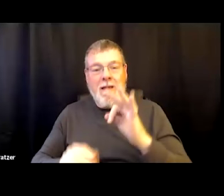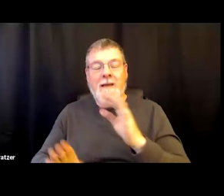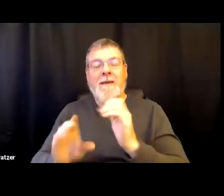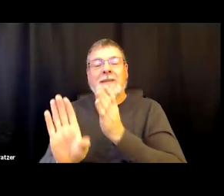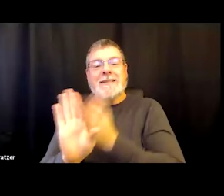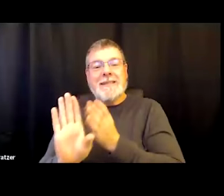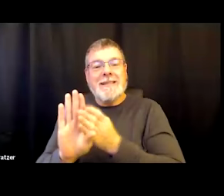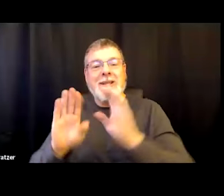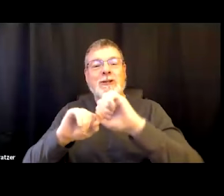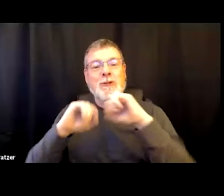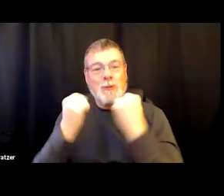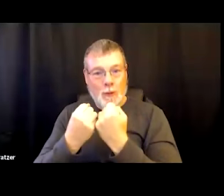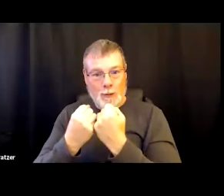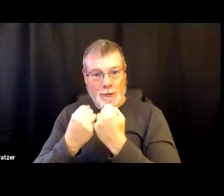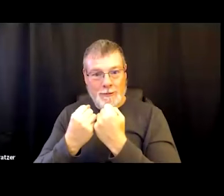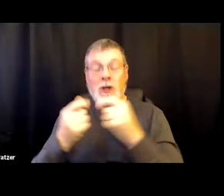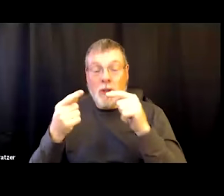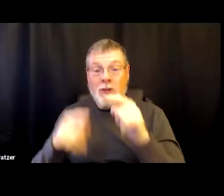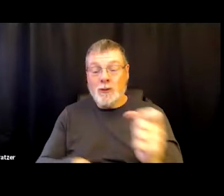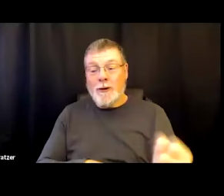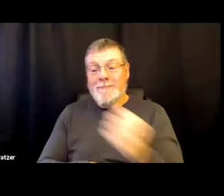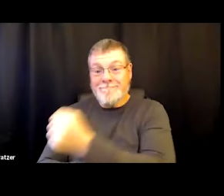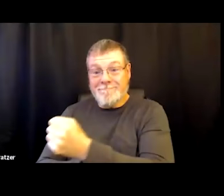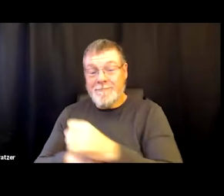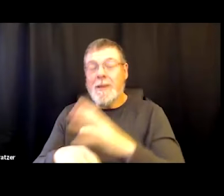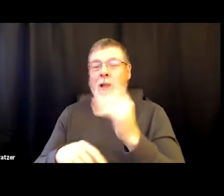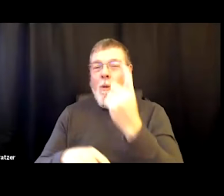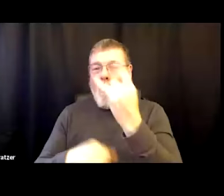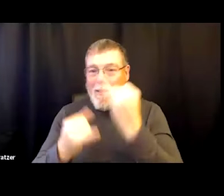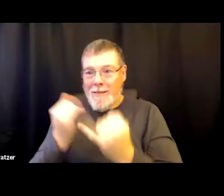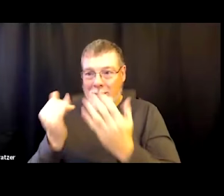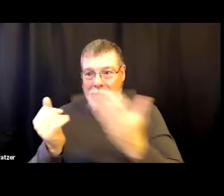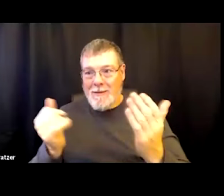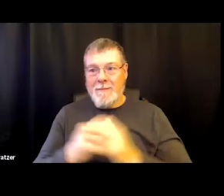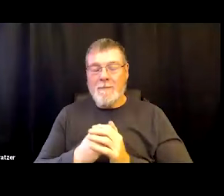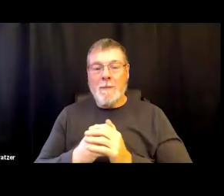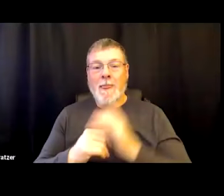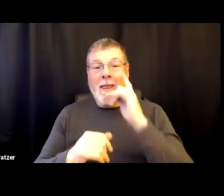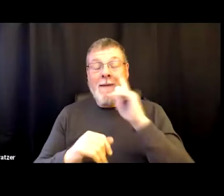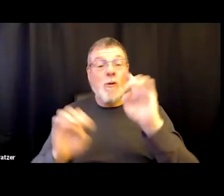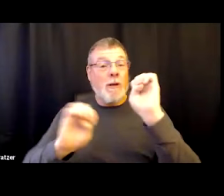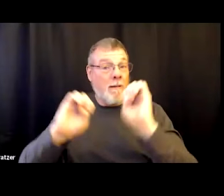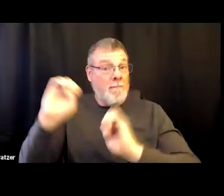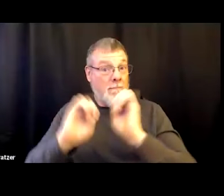that are occurring over time during reentry. One last thing I'll note is that for evaluation purposes,